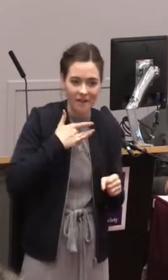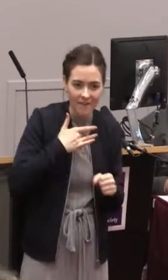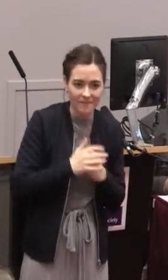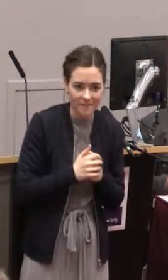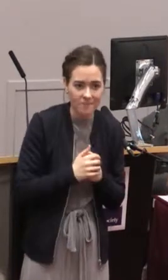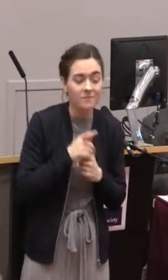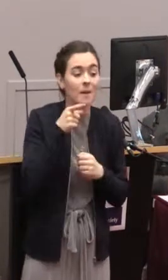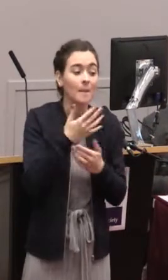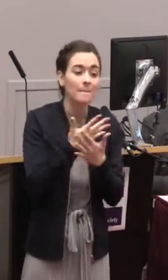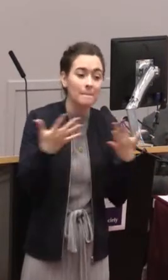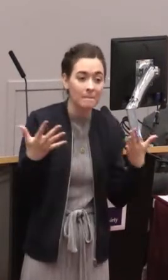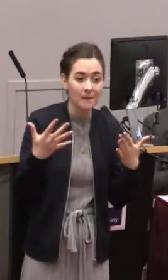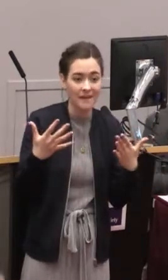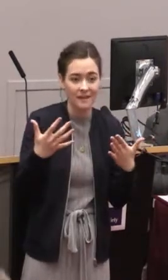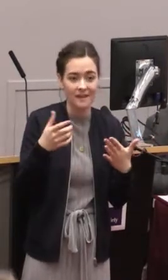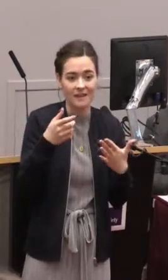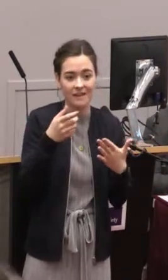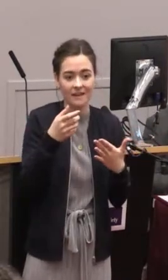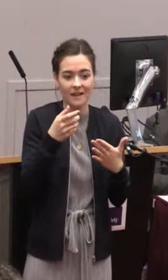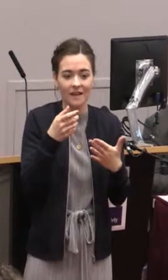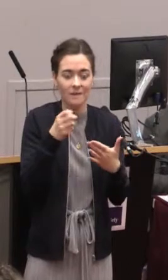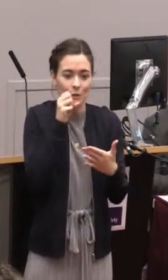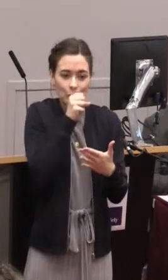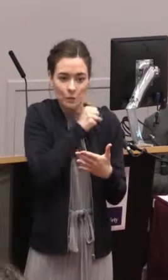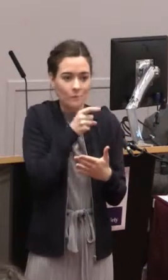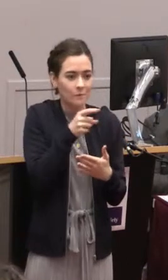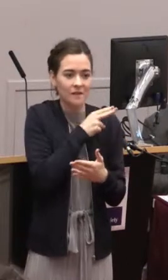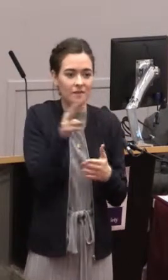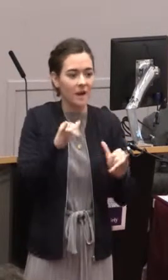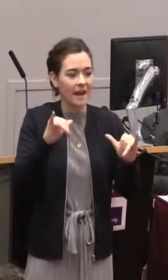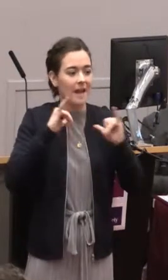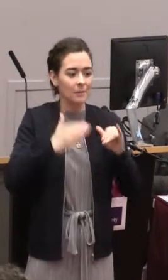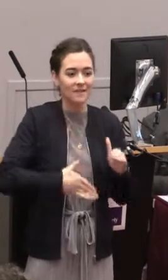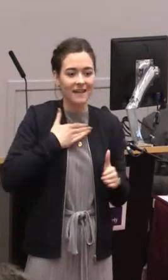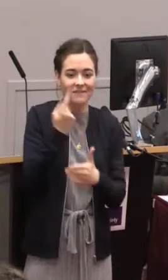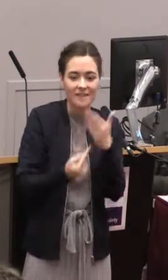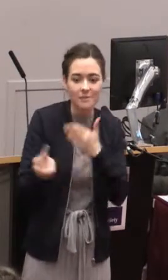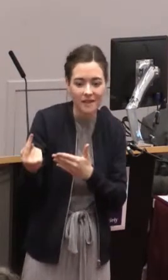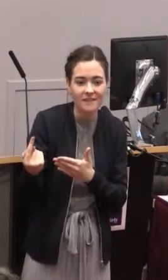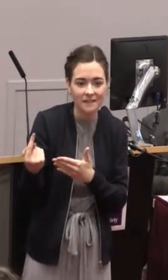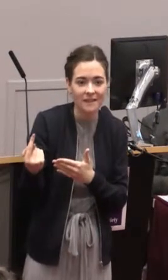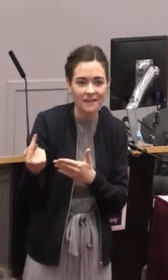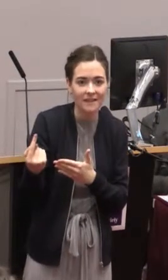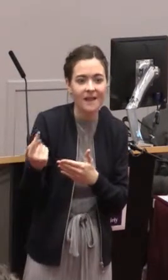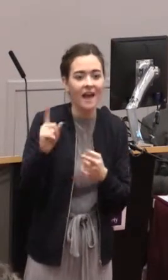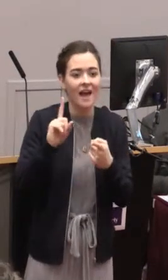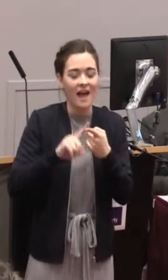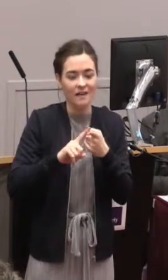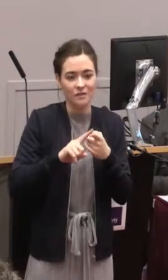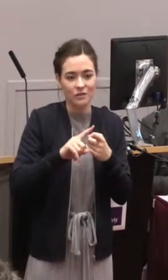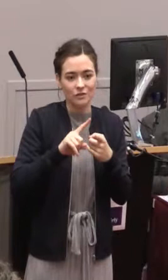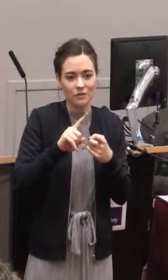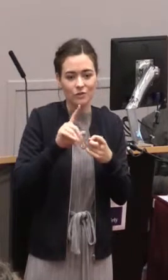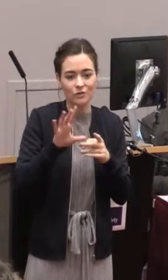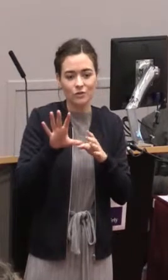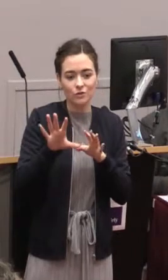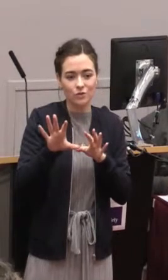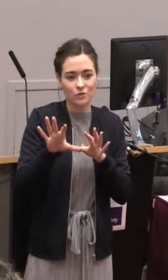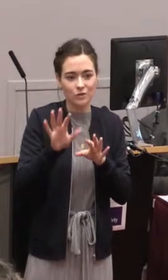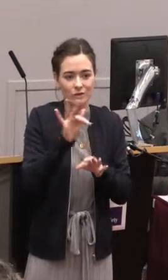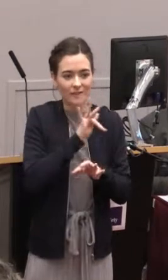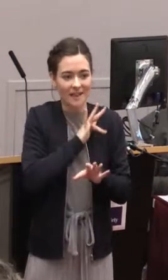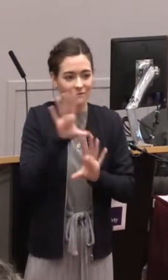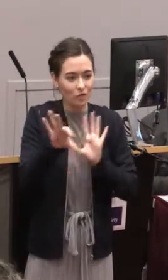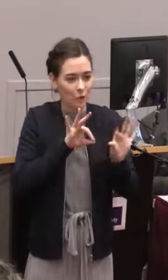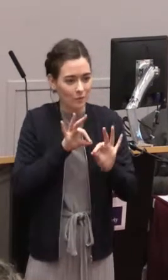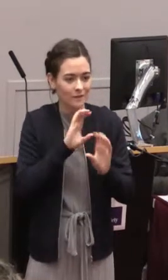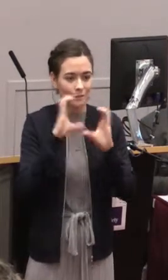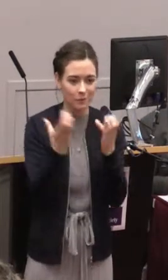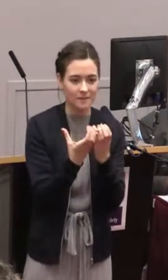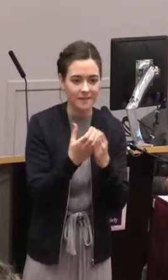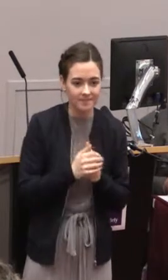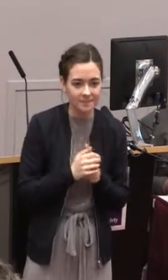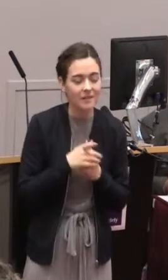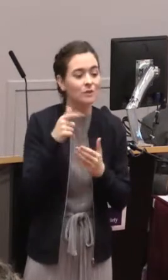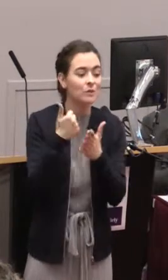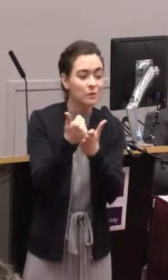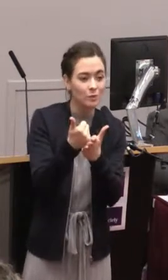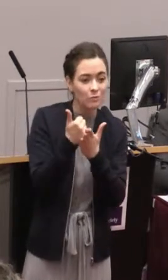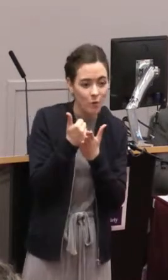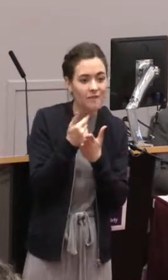Many have been (unknown term) to live independently and in their self chosen communities.